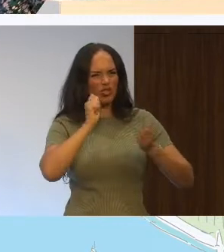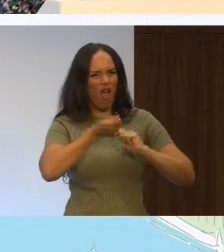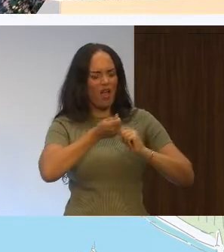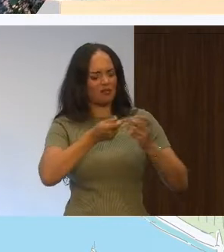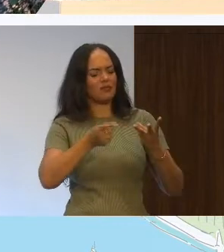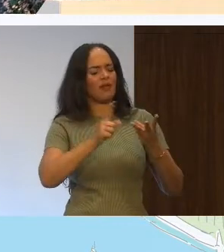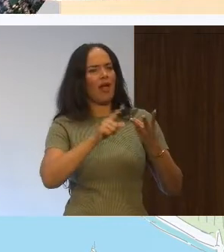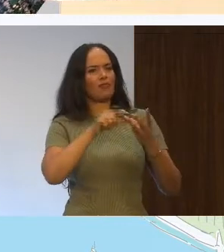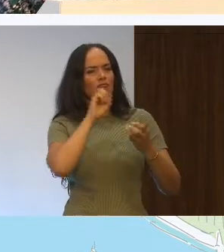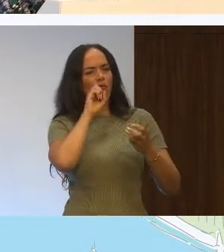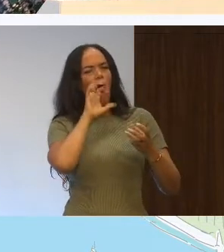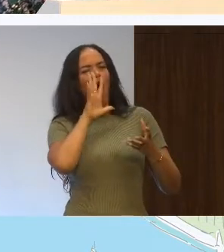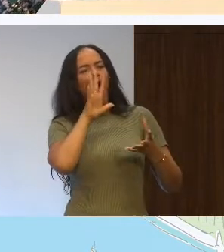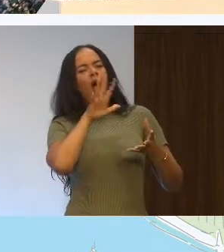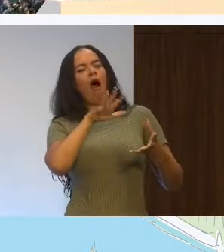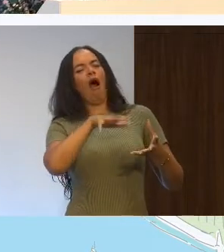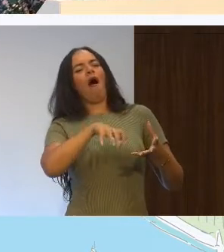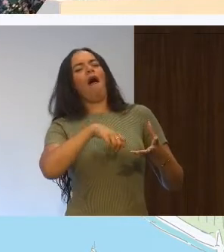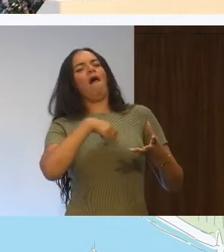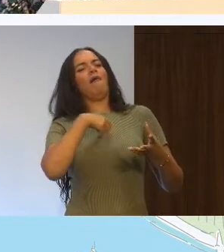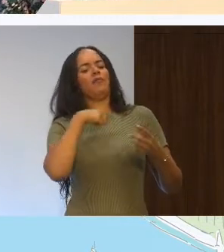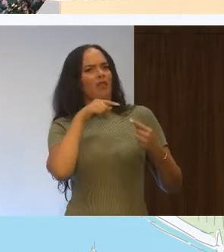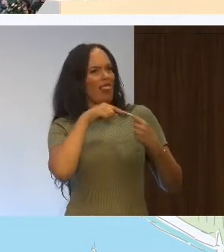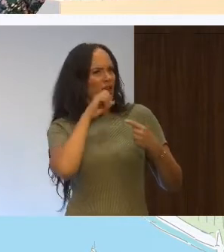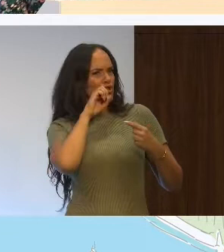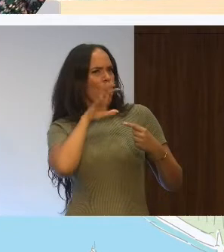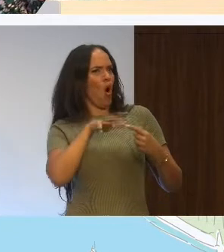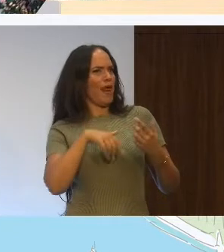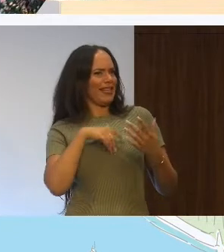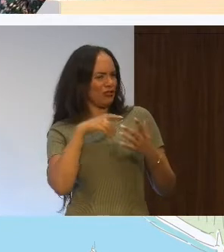because yawning comes from a very specific part of the brain and seems to be